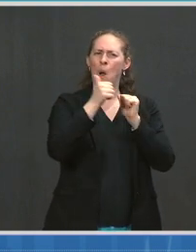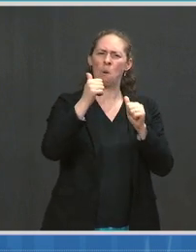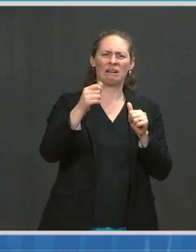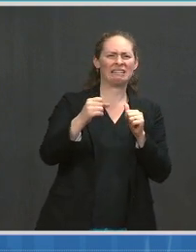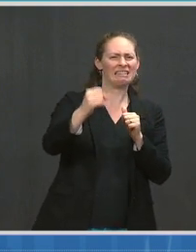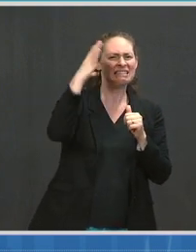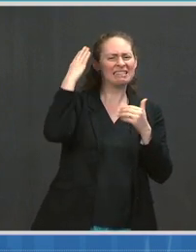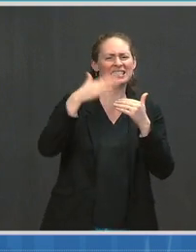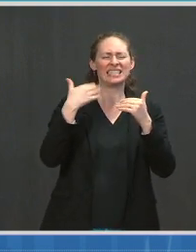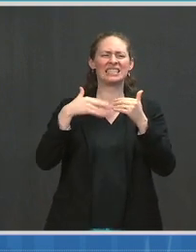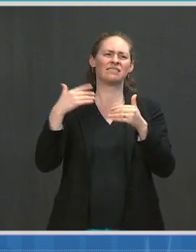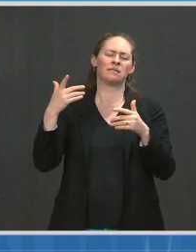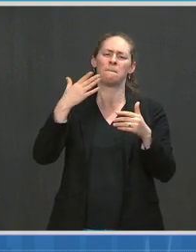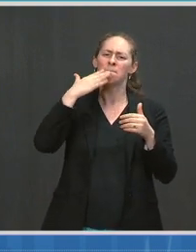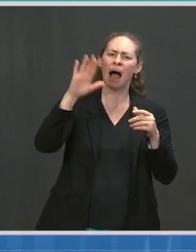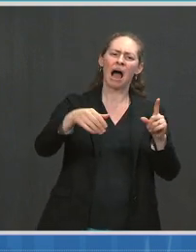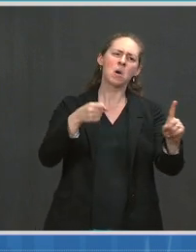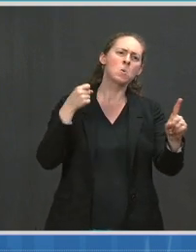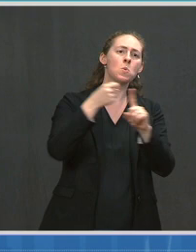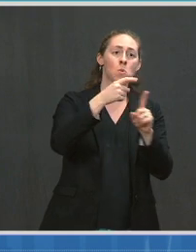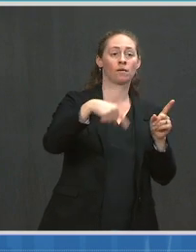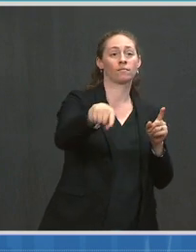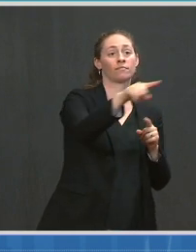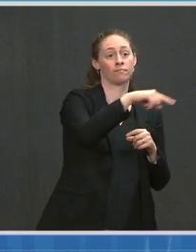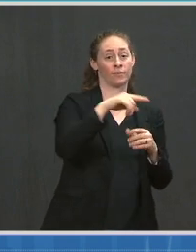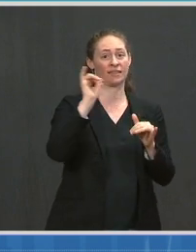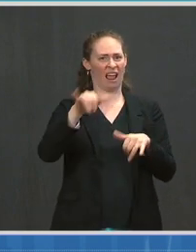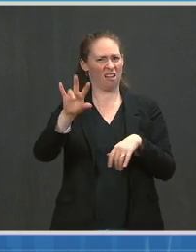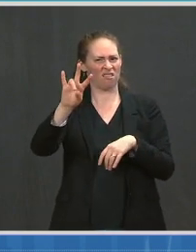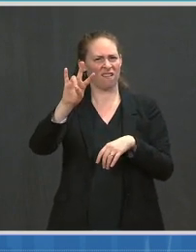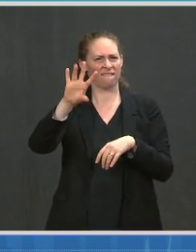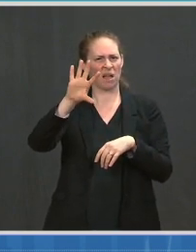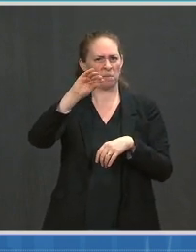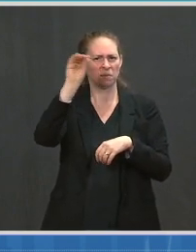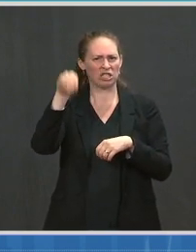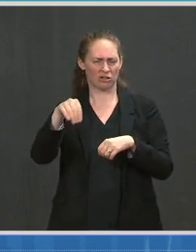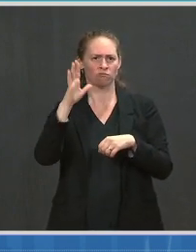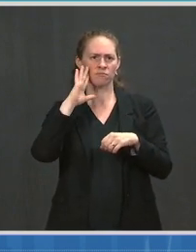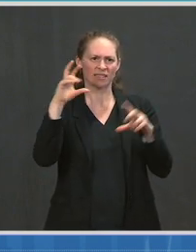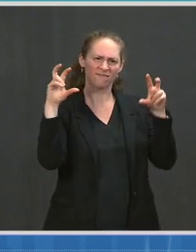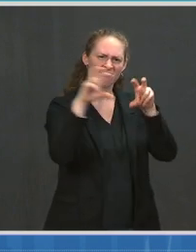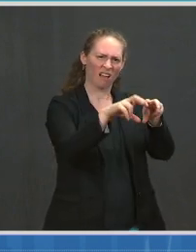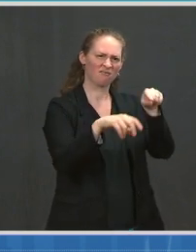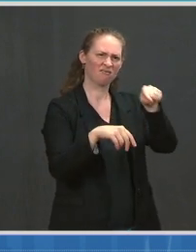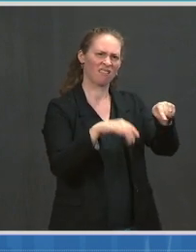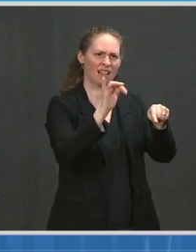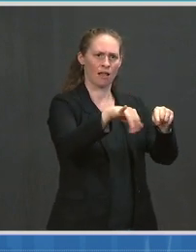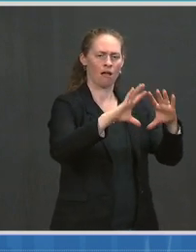must focus on specific programs and initiatives intended to increase vaccine access,